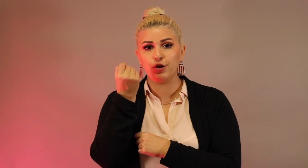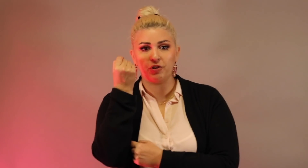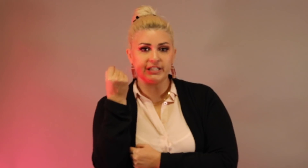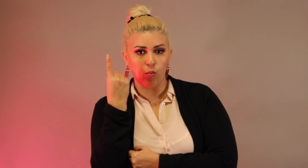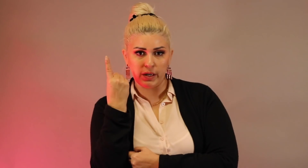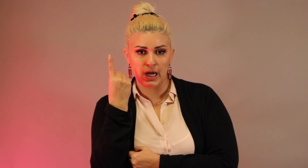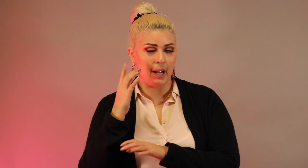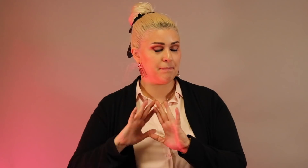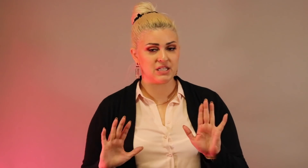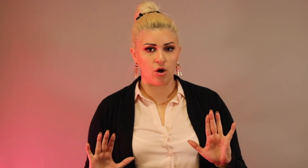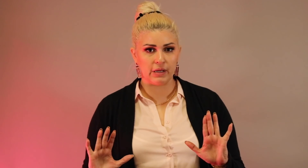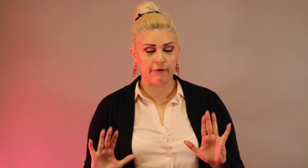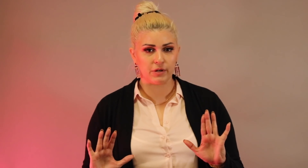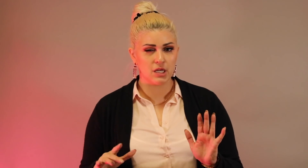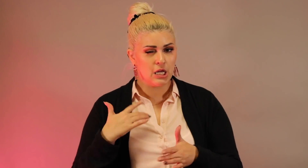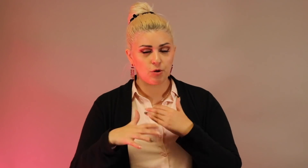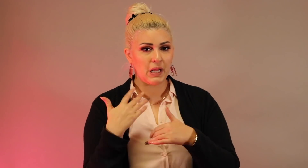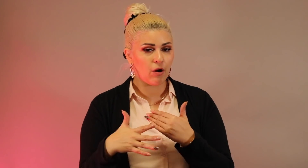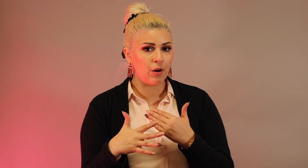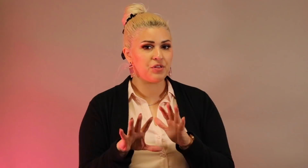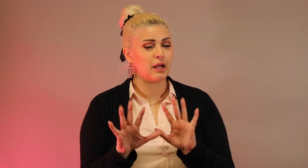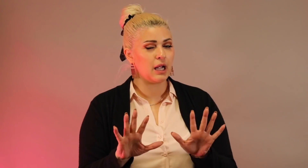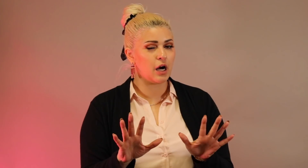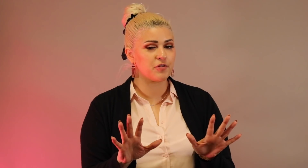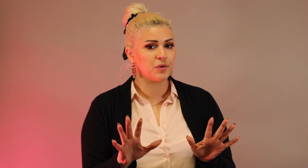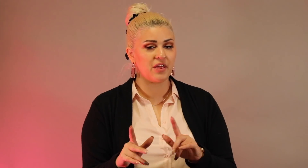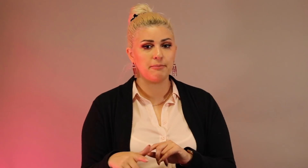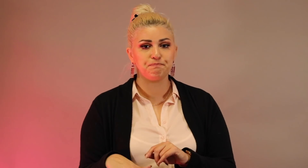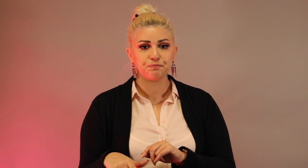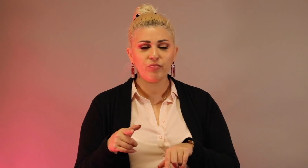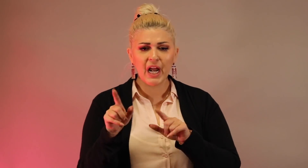and you flicked at one time, that's the only difference. So play around with that, get comfortable with that.